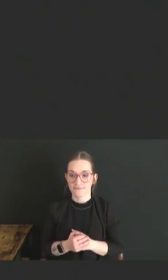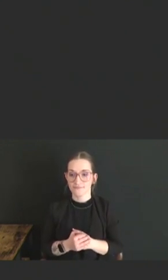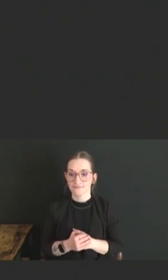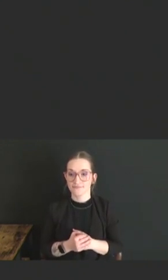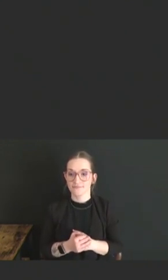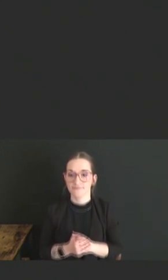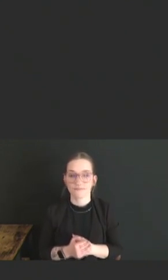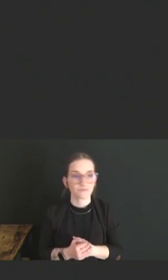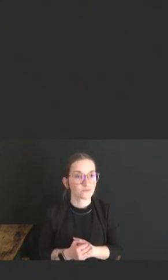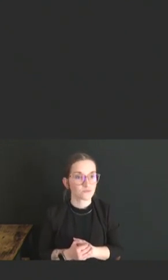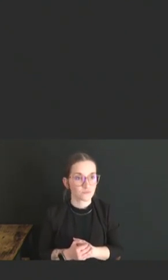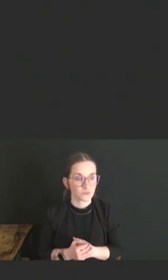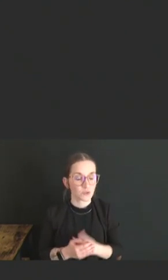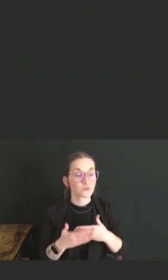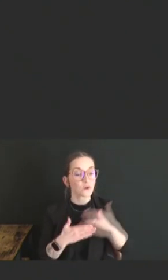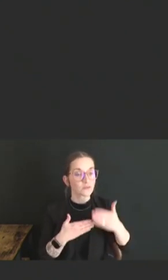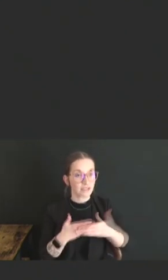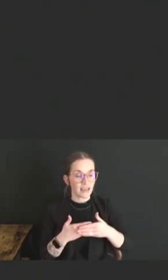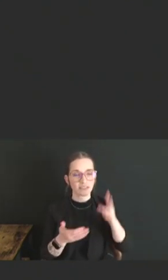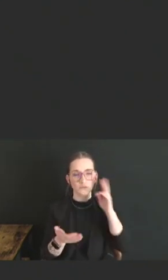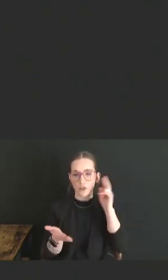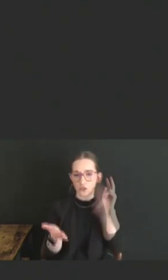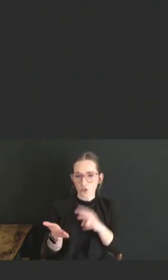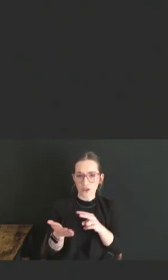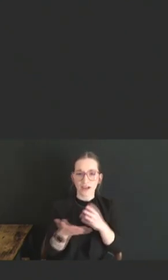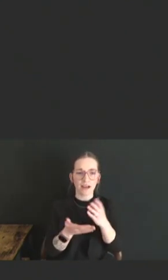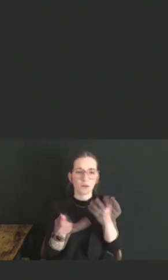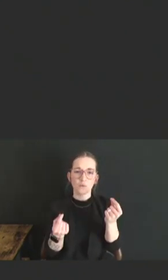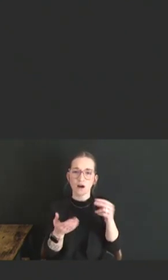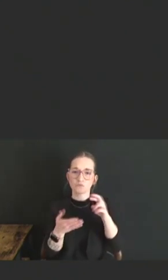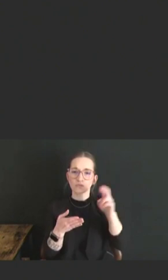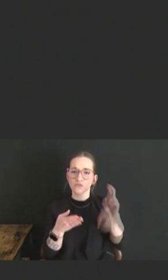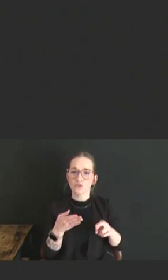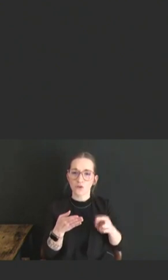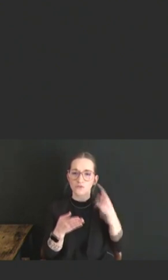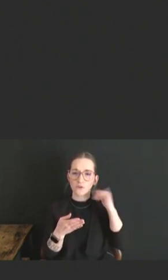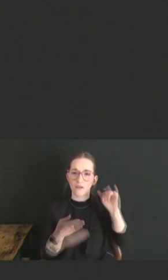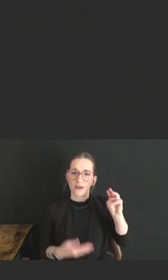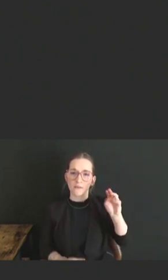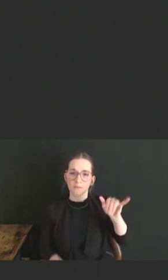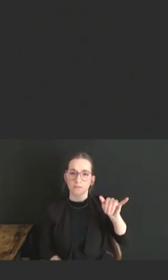So next, we'll look at some results of the myocarditis from the patient portion of the